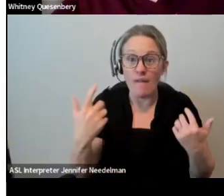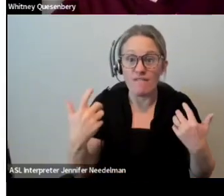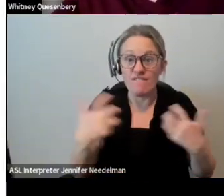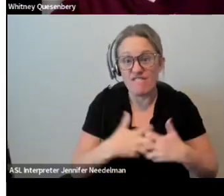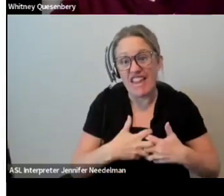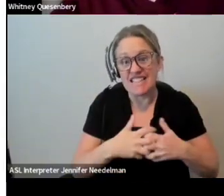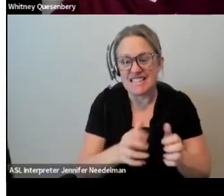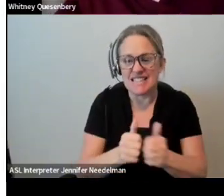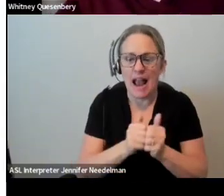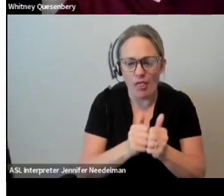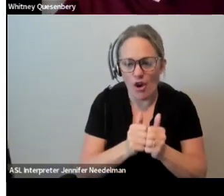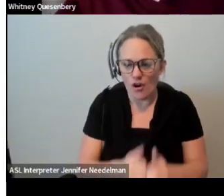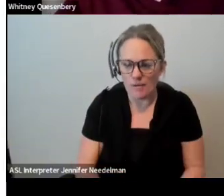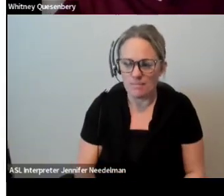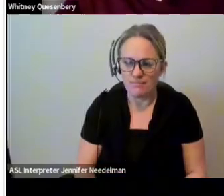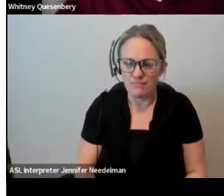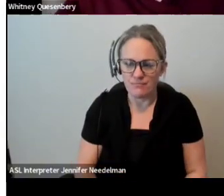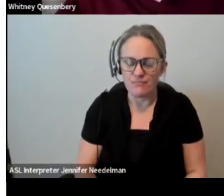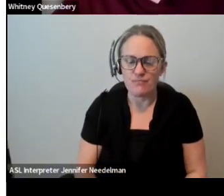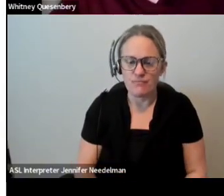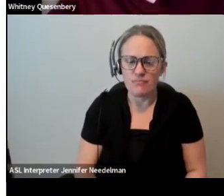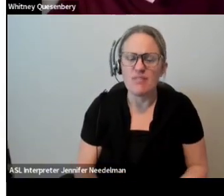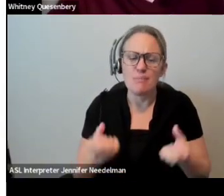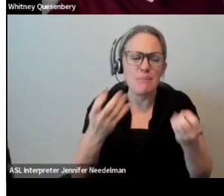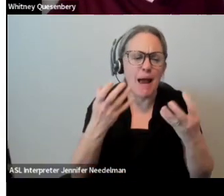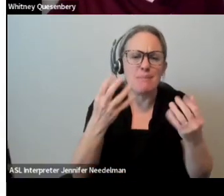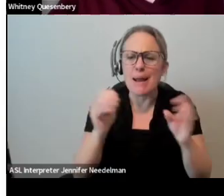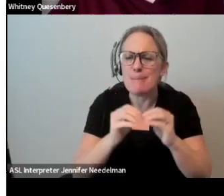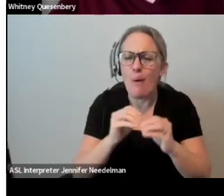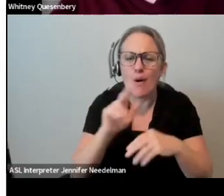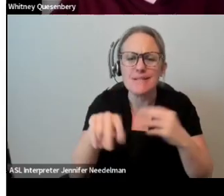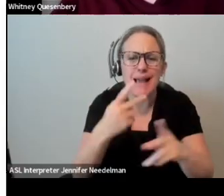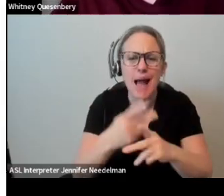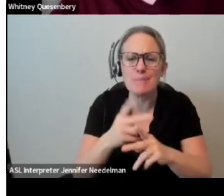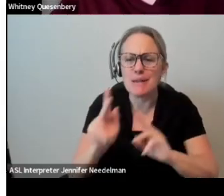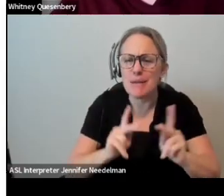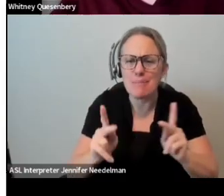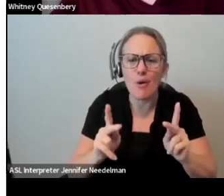of course there's many, many more types of people and many, many more types of disabilities than they represent.